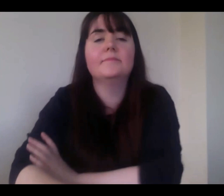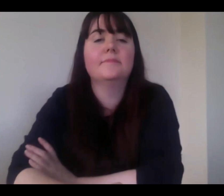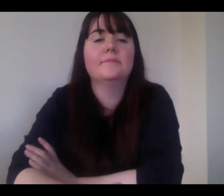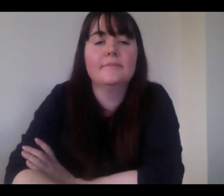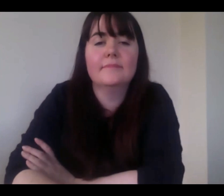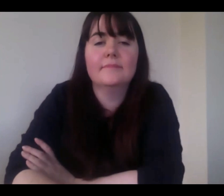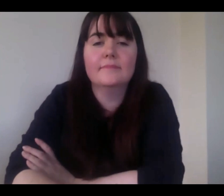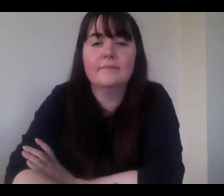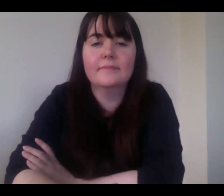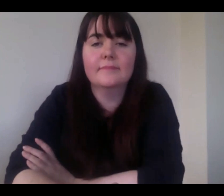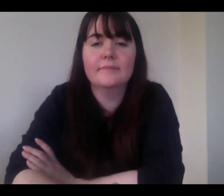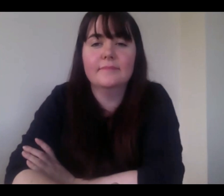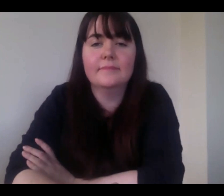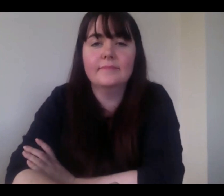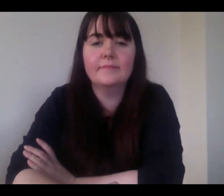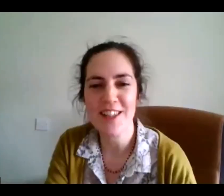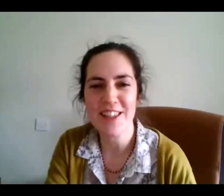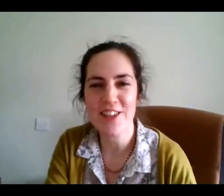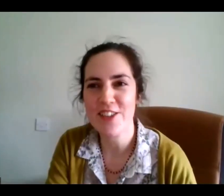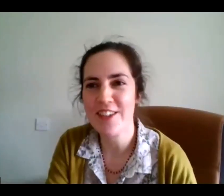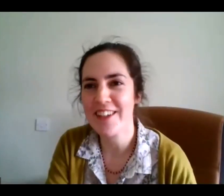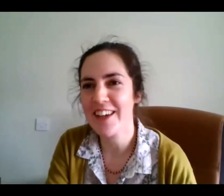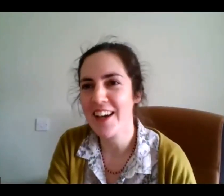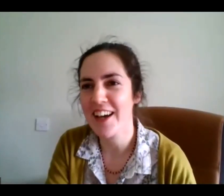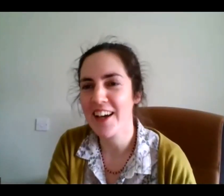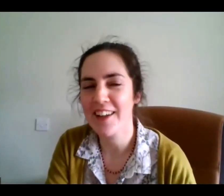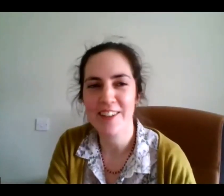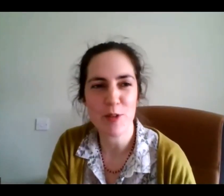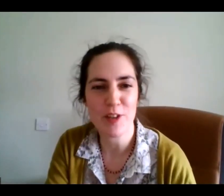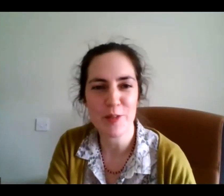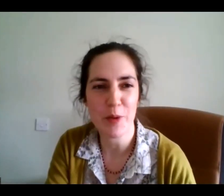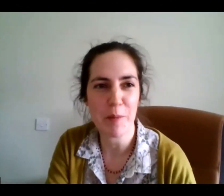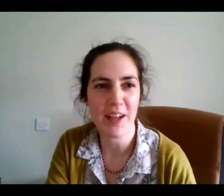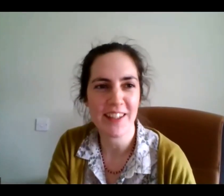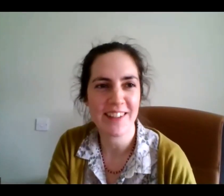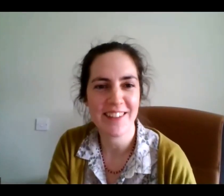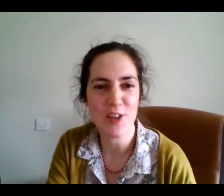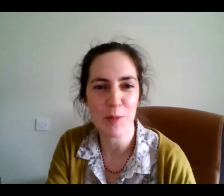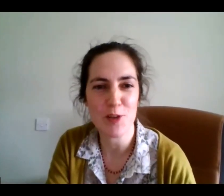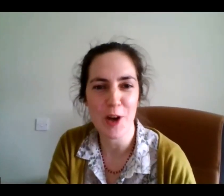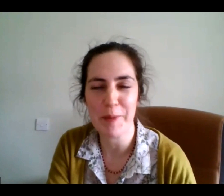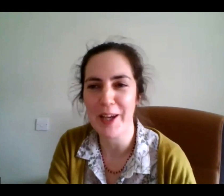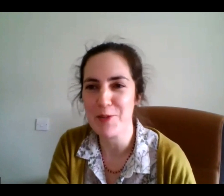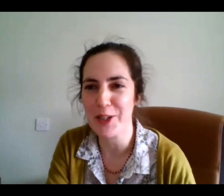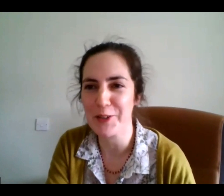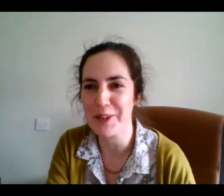And Caroline, you mentioned, let me just bring back, the double-jobbing, I'm doing it